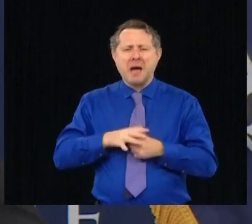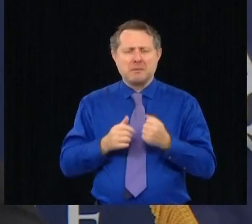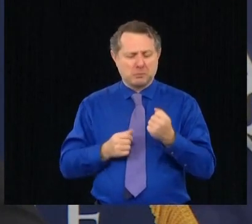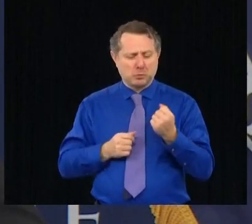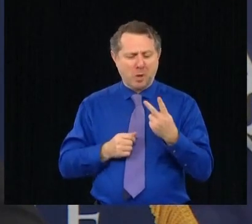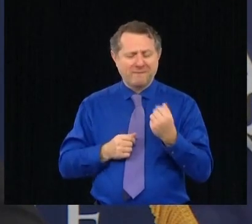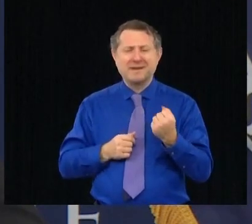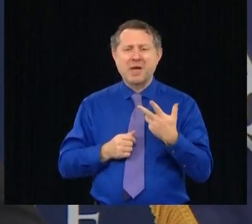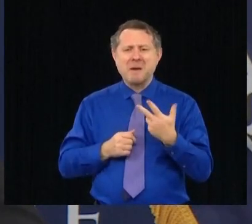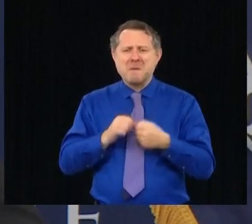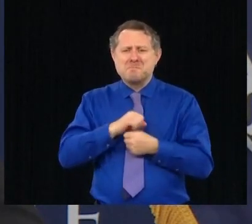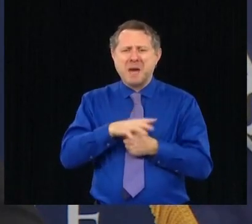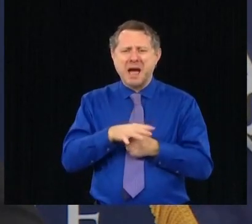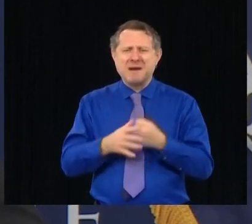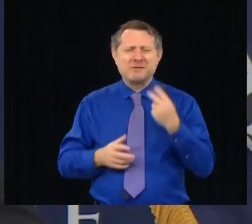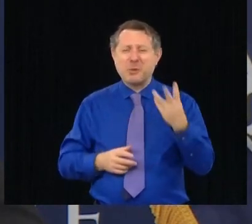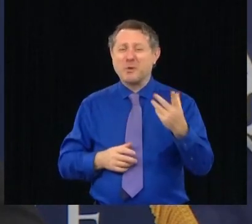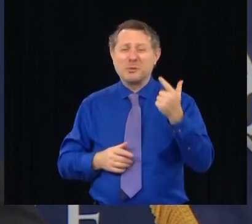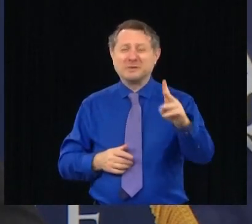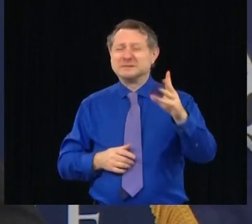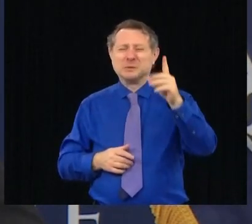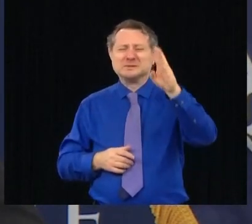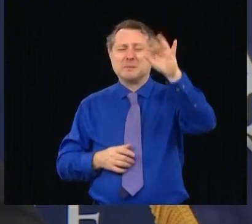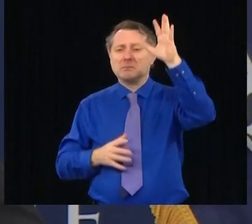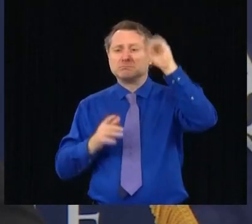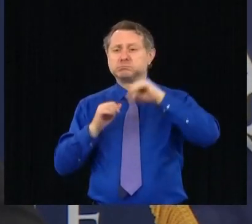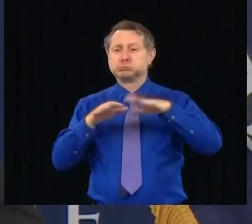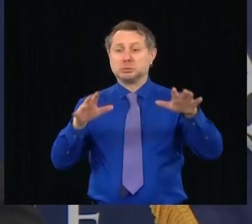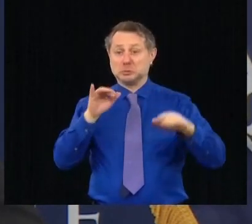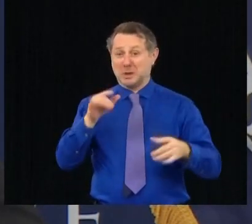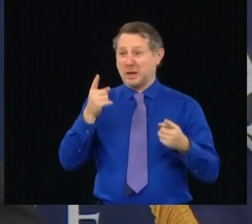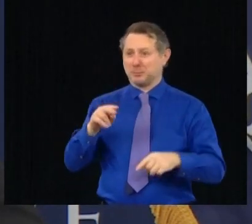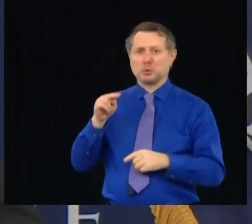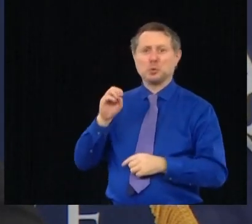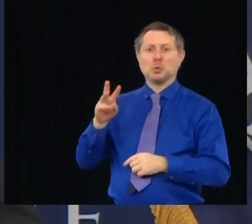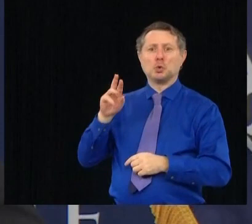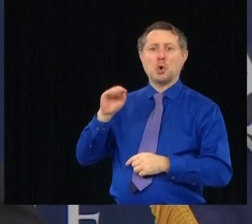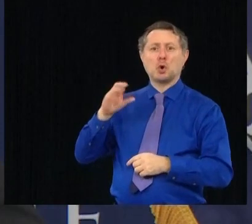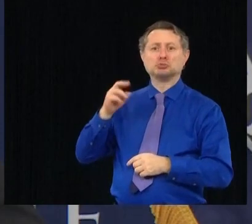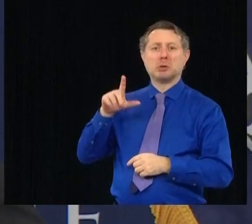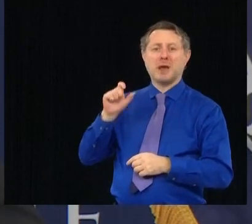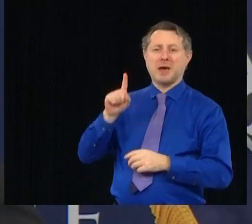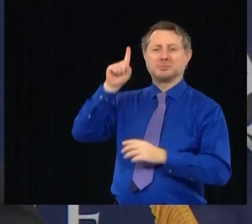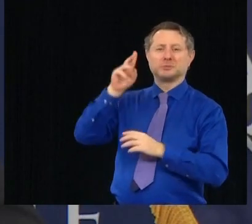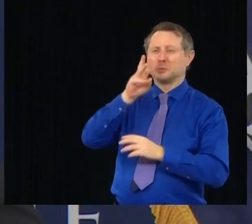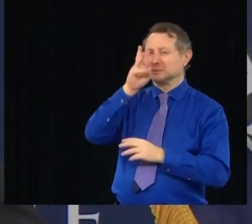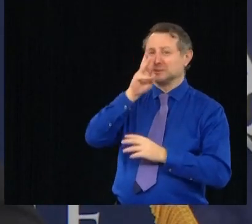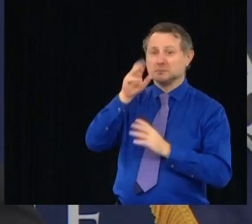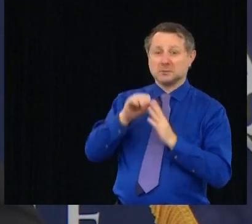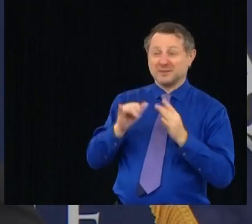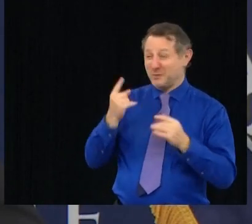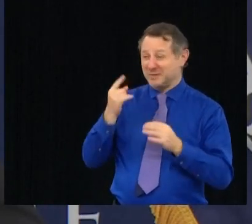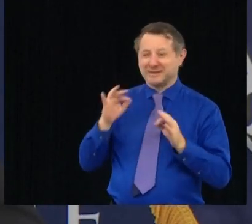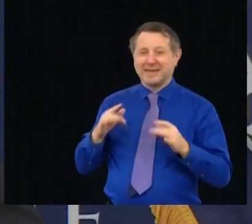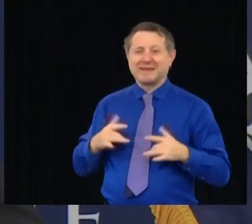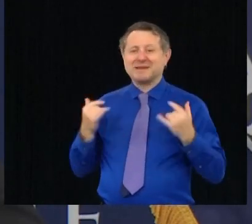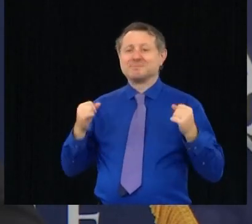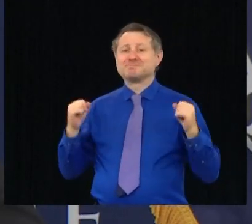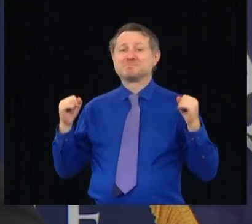ANY DENSITY, CAN INFECT DOZENS.